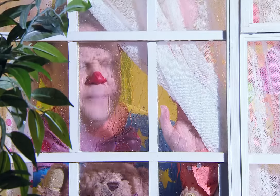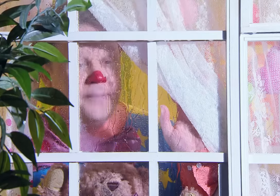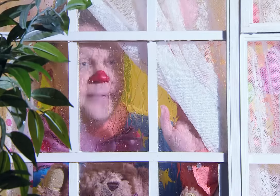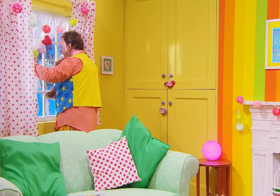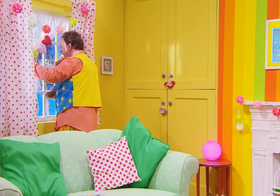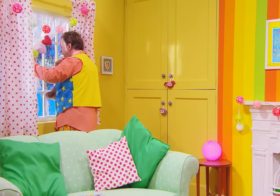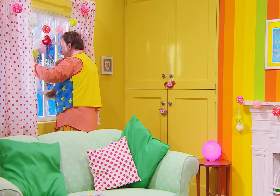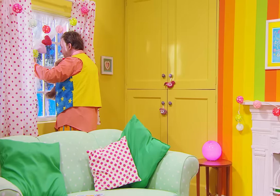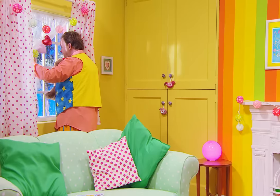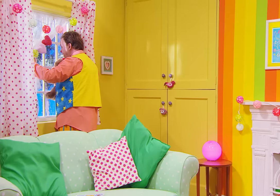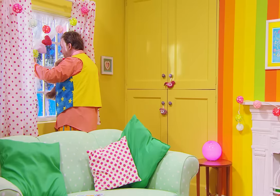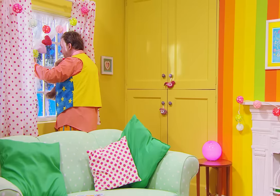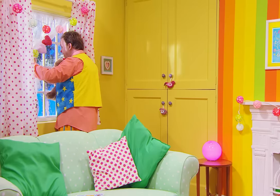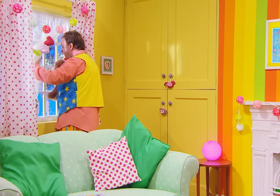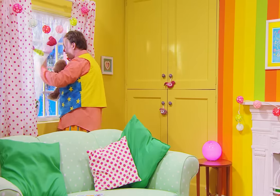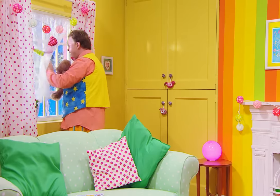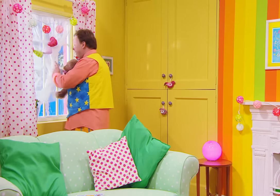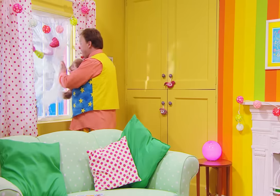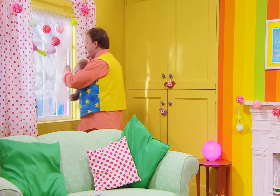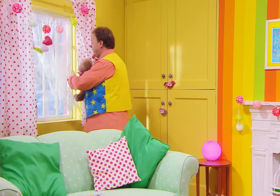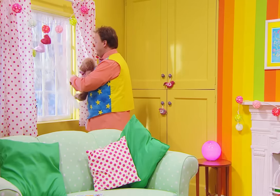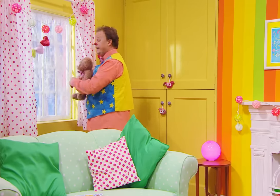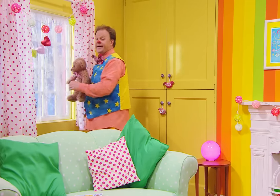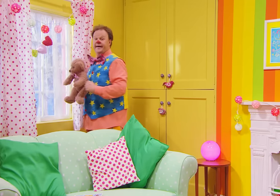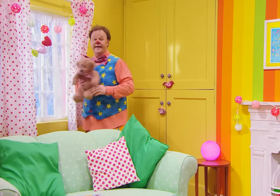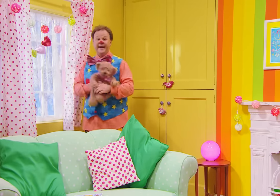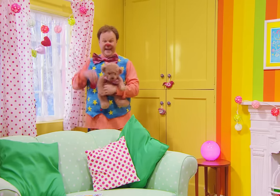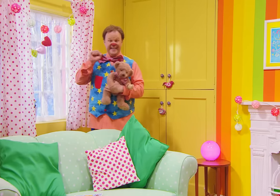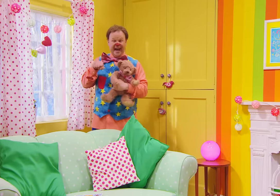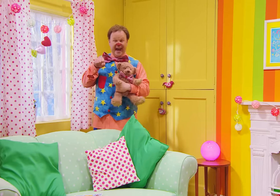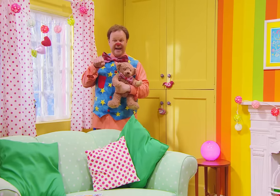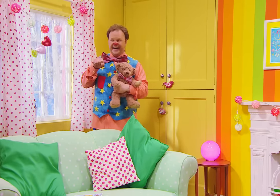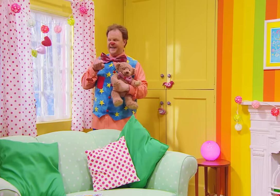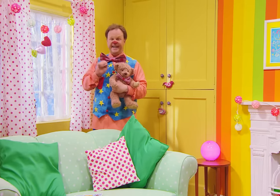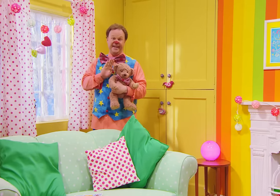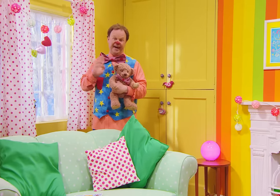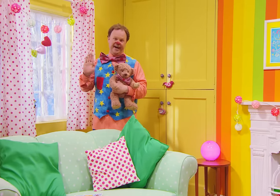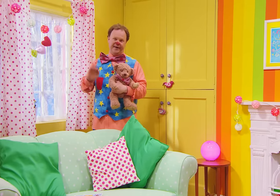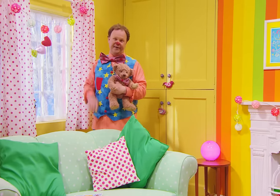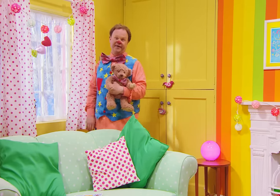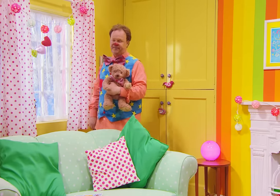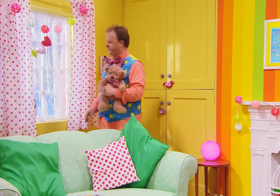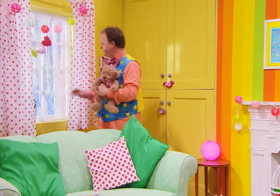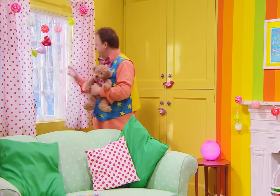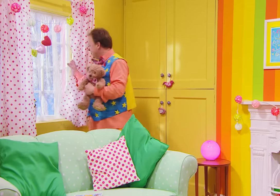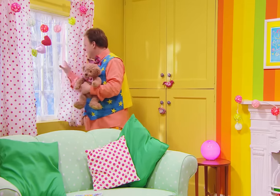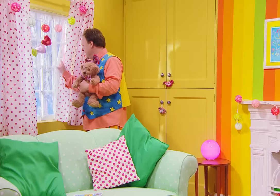are you going to play outside today mr tumble oh yeah oh no why not